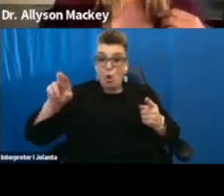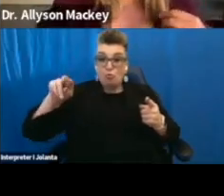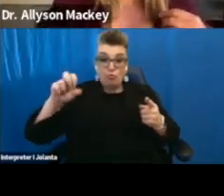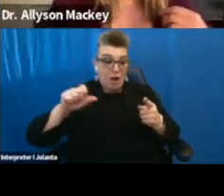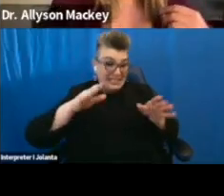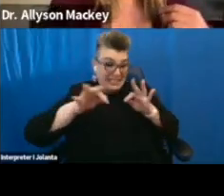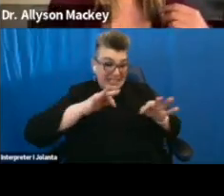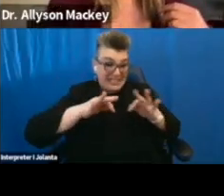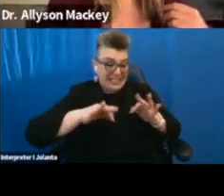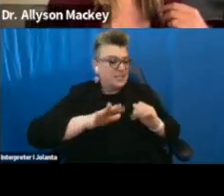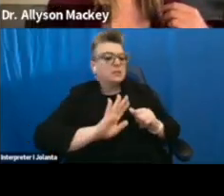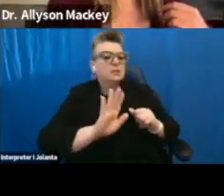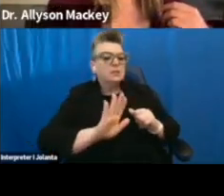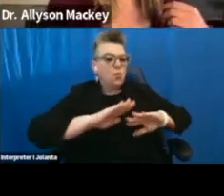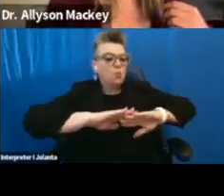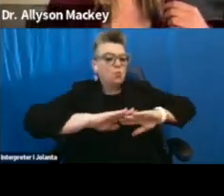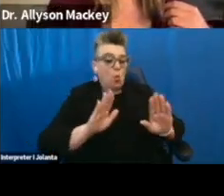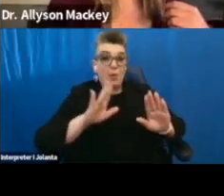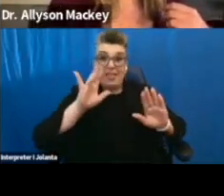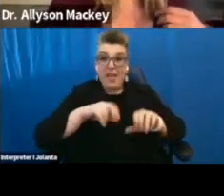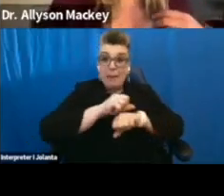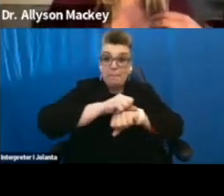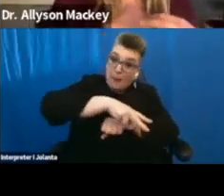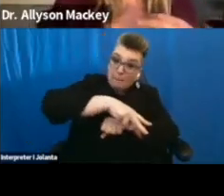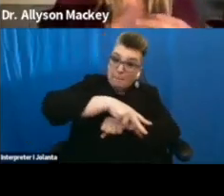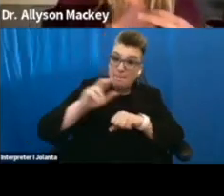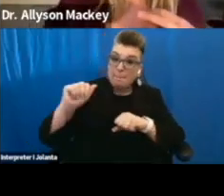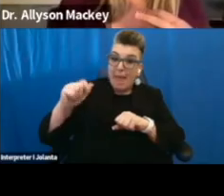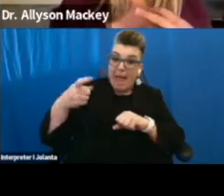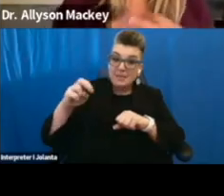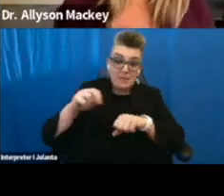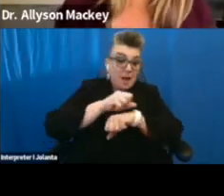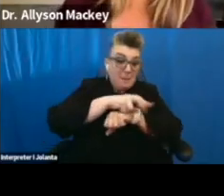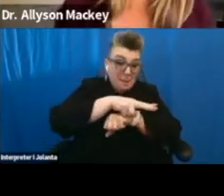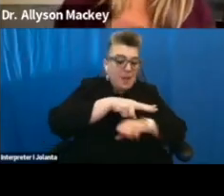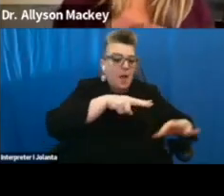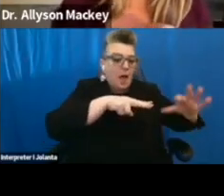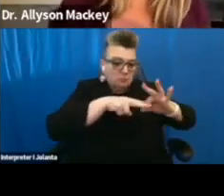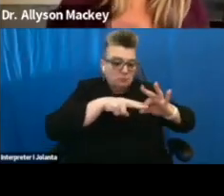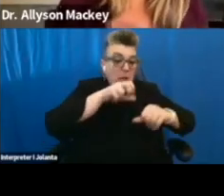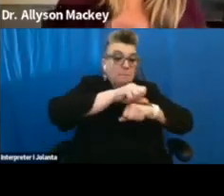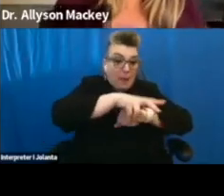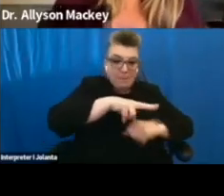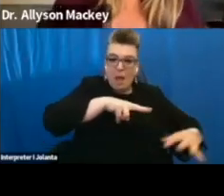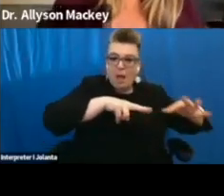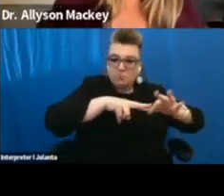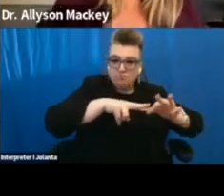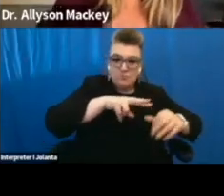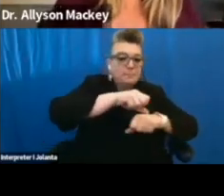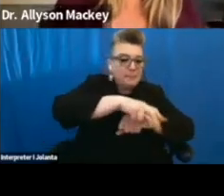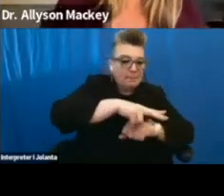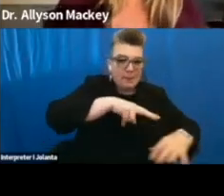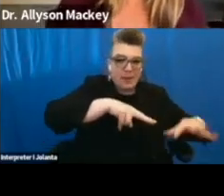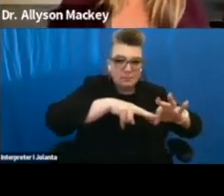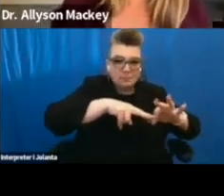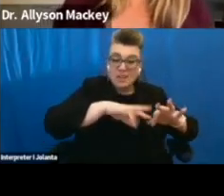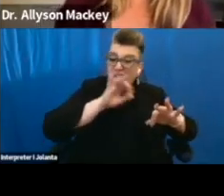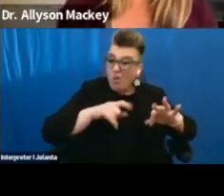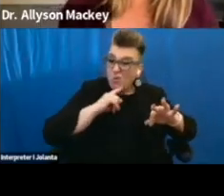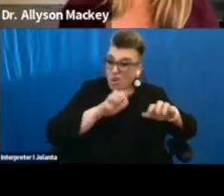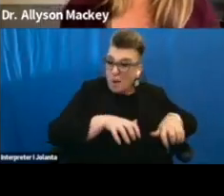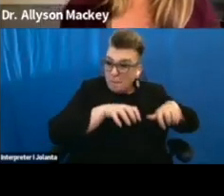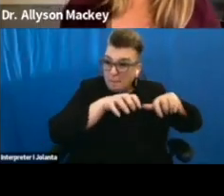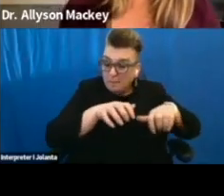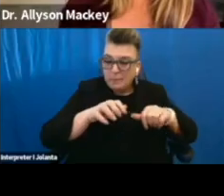near to the axon these cells are also uh more prevalent in sensory areas than association